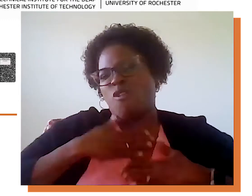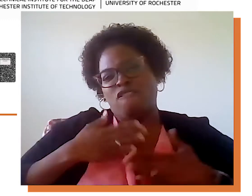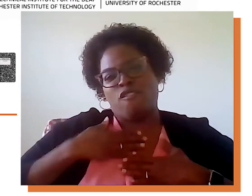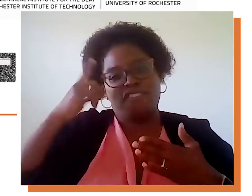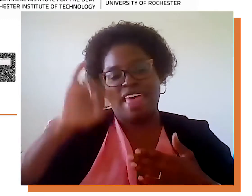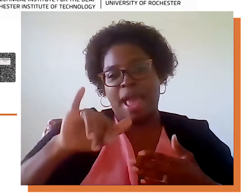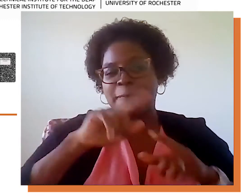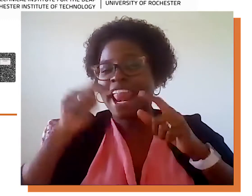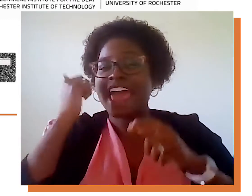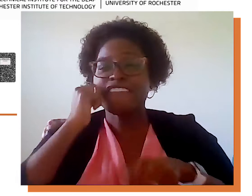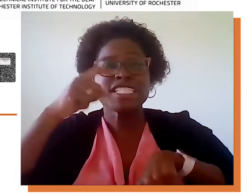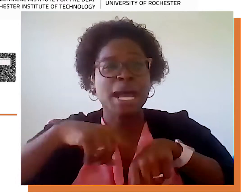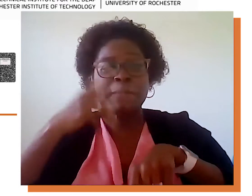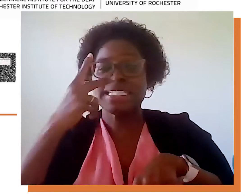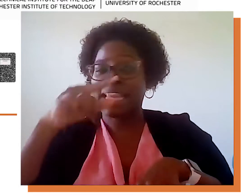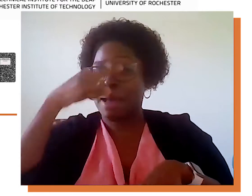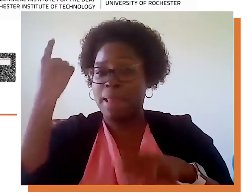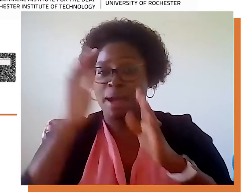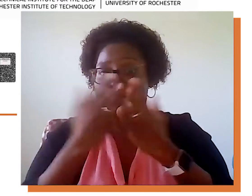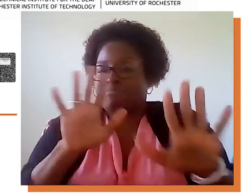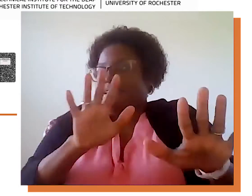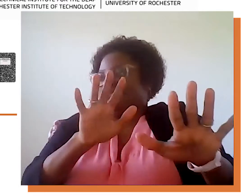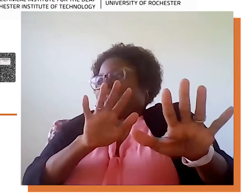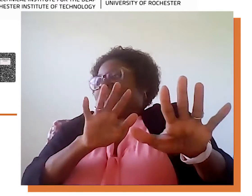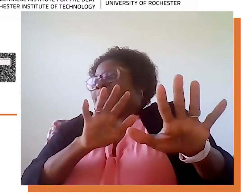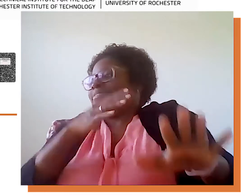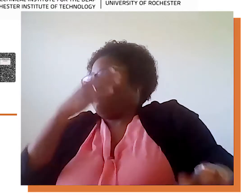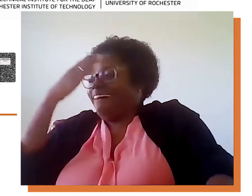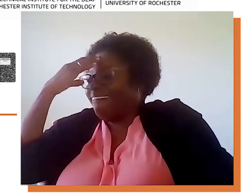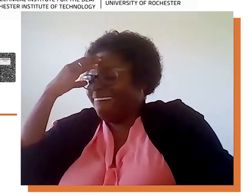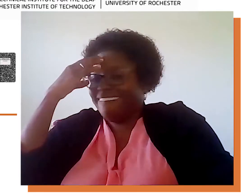really motivated me, they helped me be a good student.